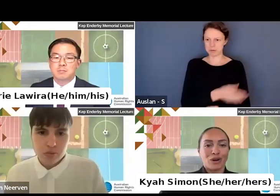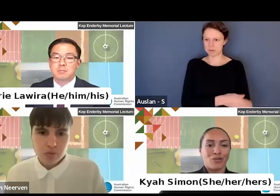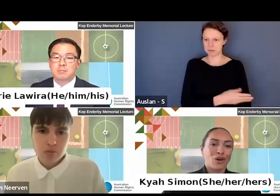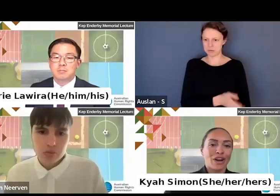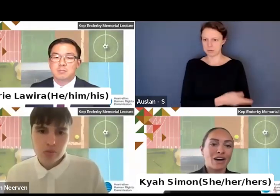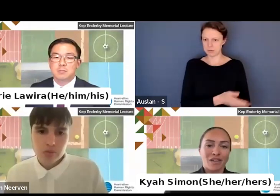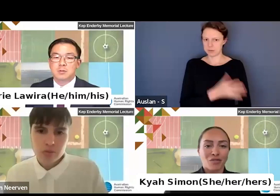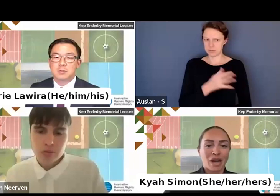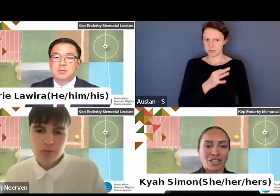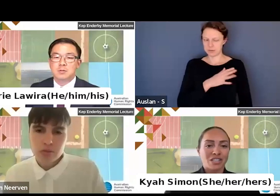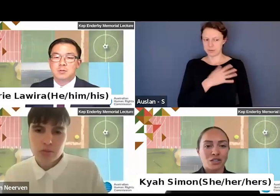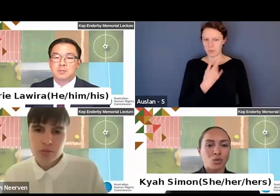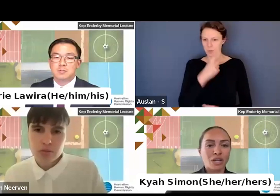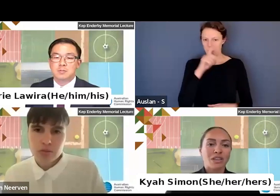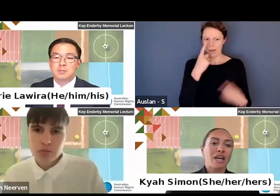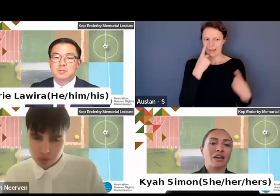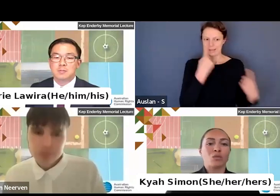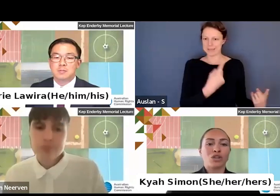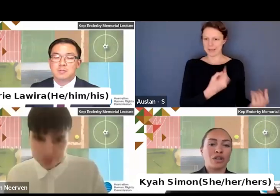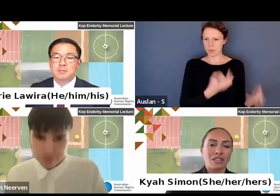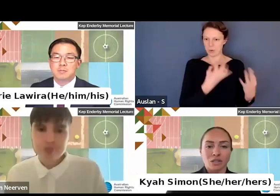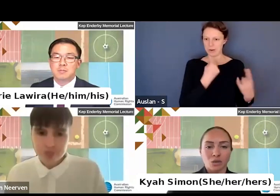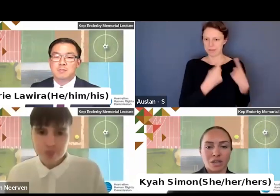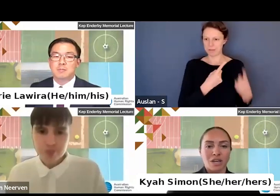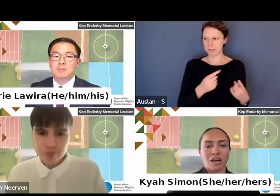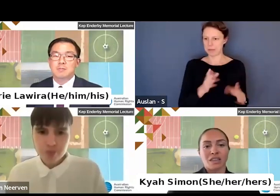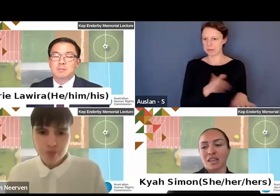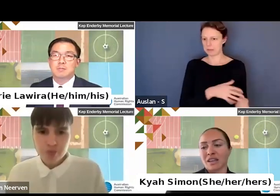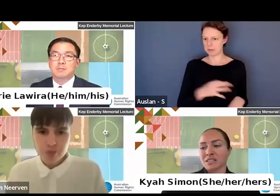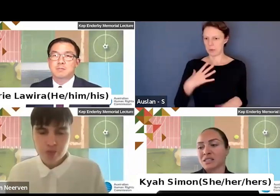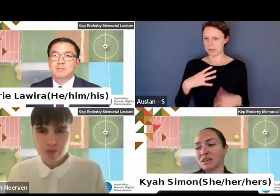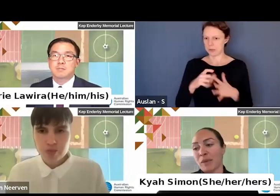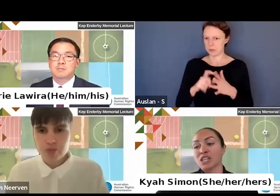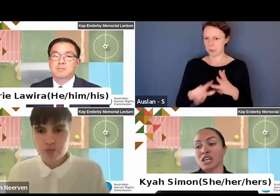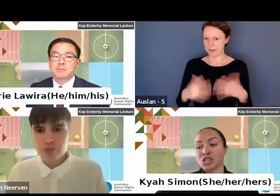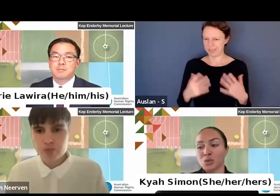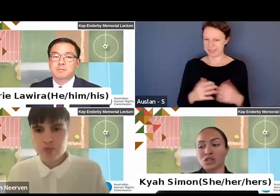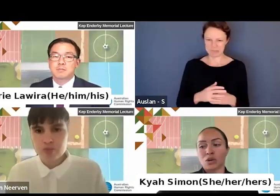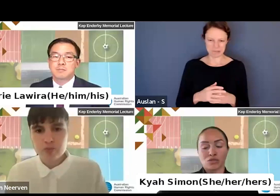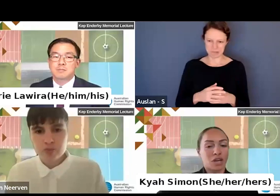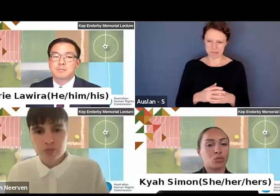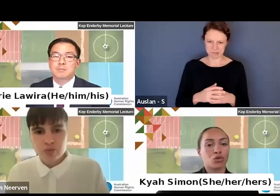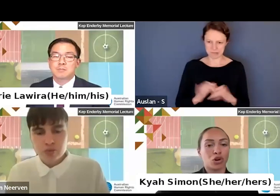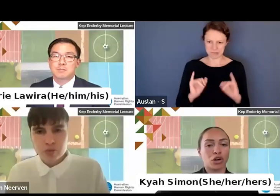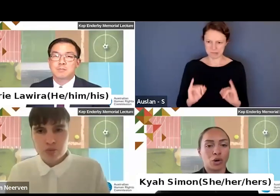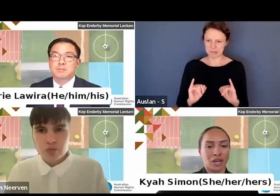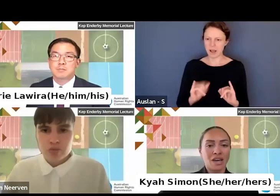if we don't have the information to deal with, then we don't need to deal with it. And I think that's a major issue in terms of people not knowing